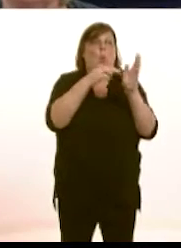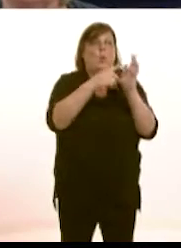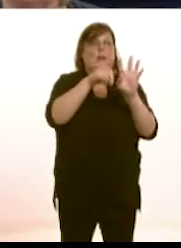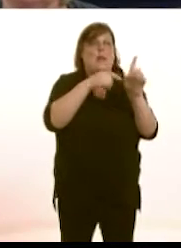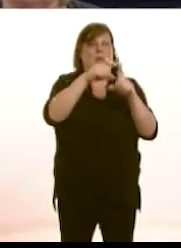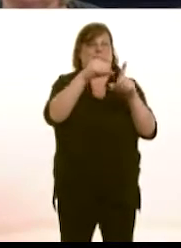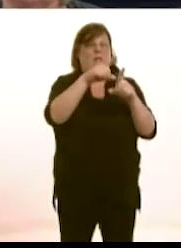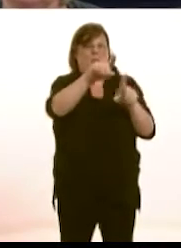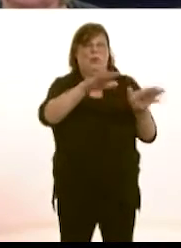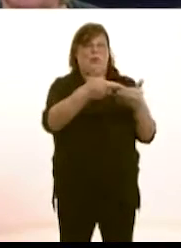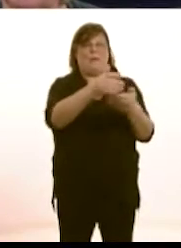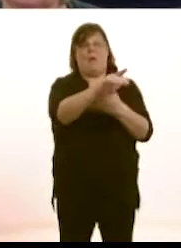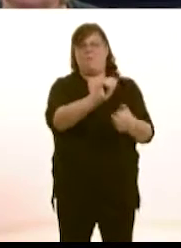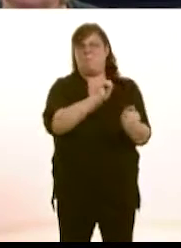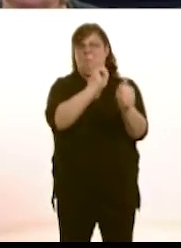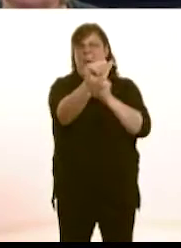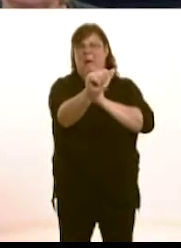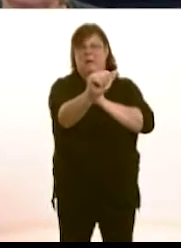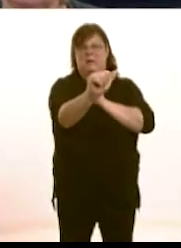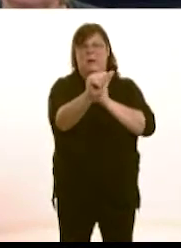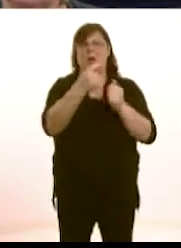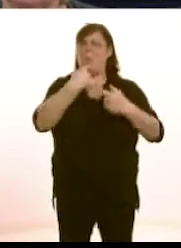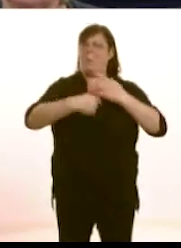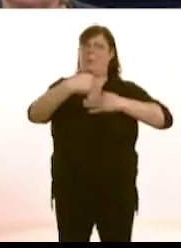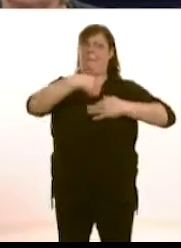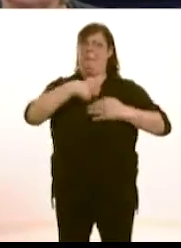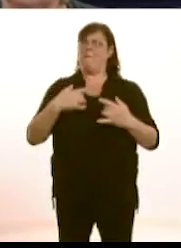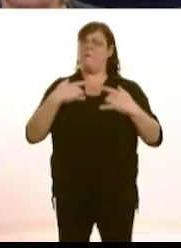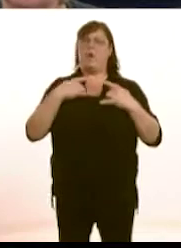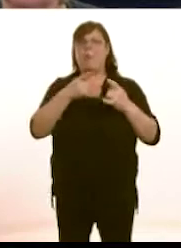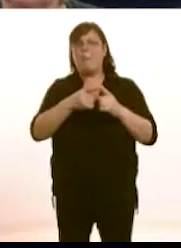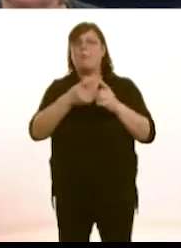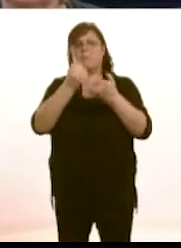world, and itís not just me saying thatóthatís published data showing that.